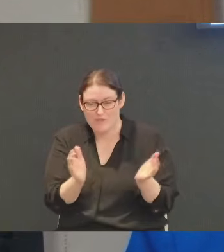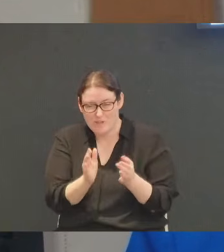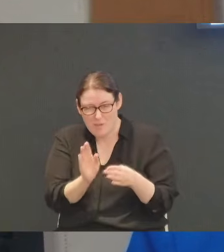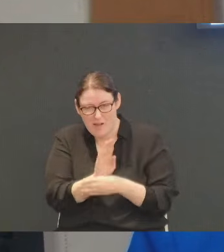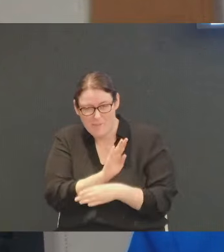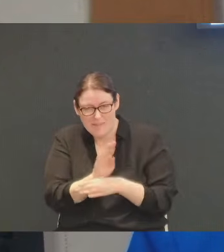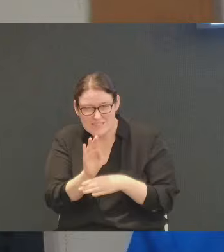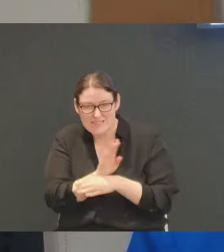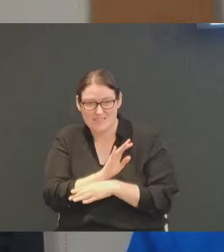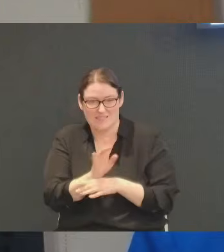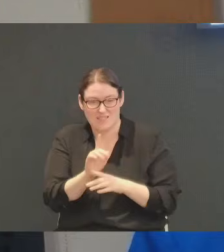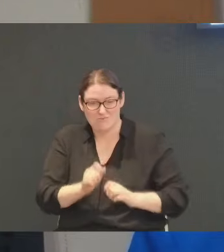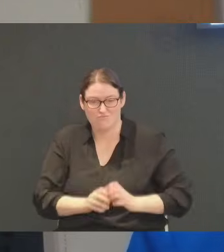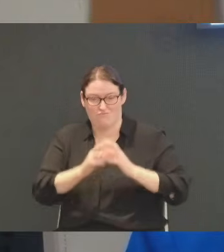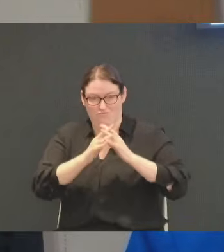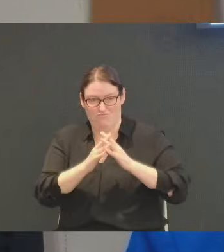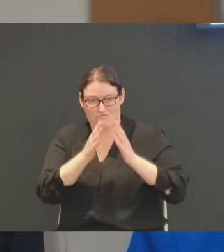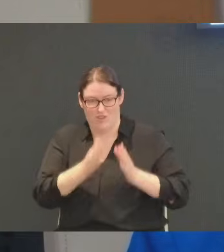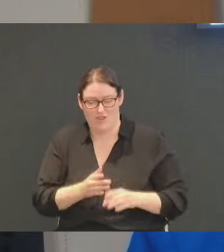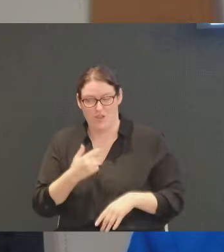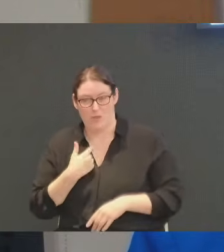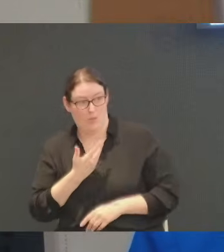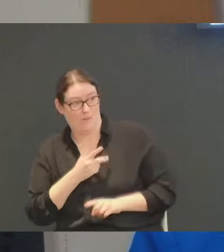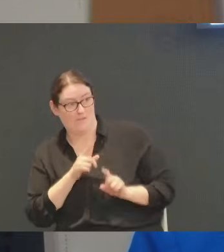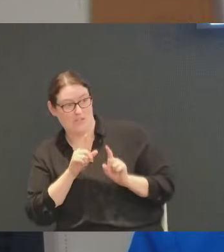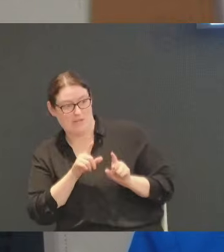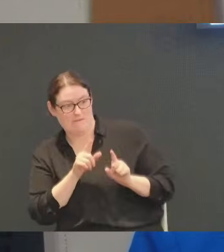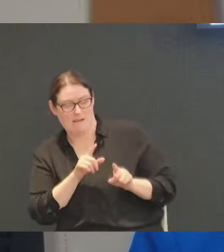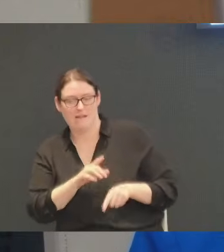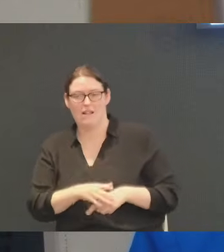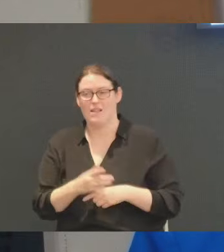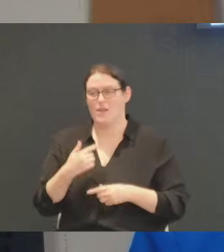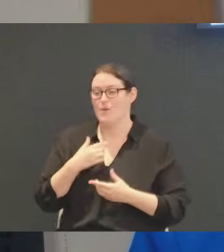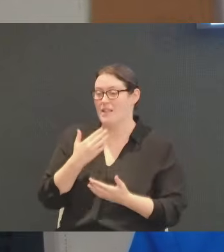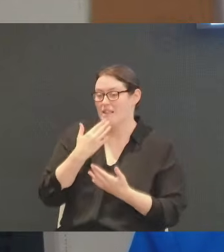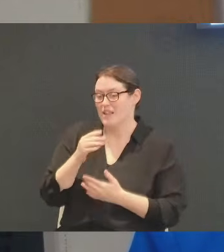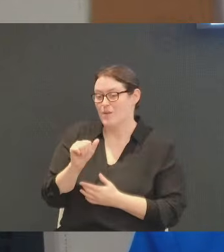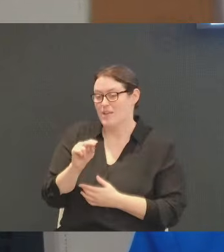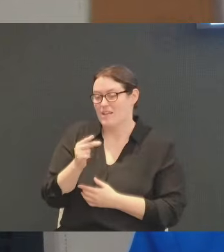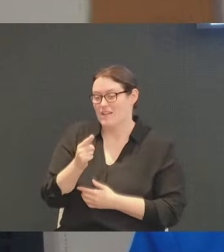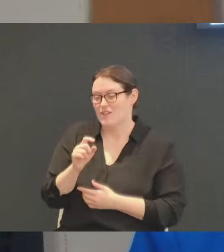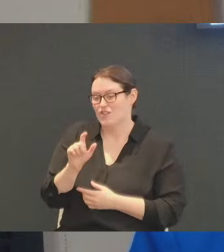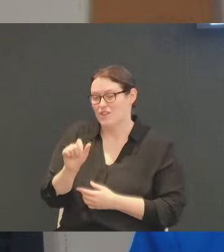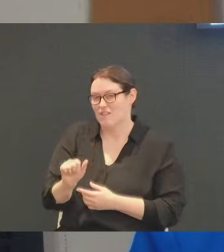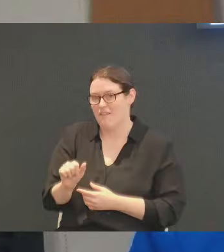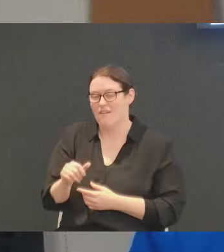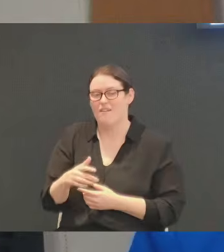entrepreneurs and the three of us were there. And I want to thank Angela Rahman and the Planning and